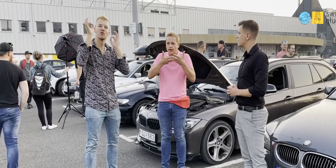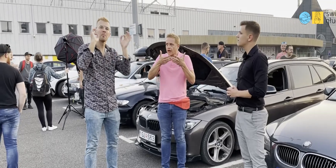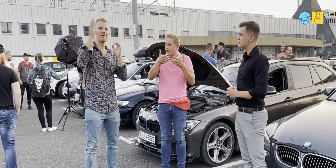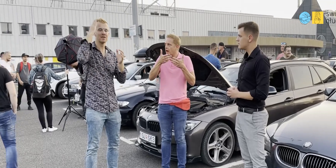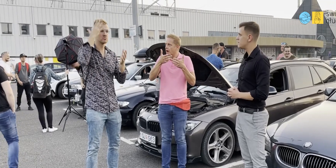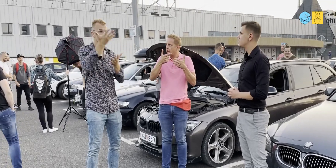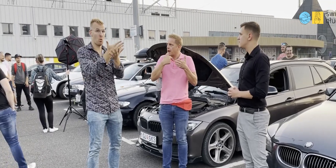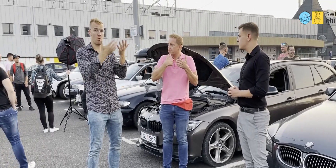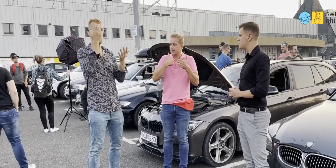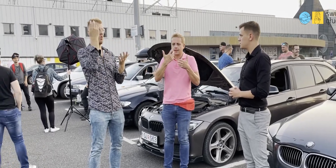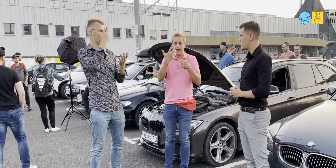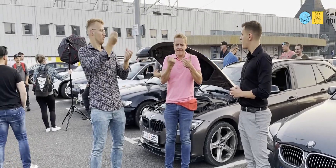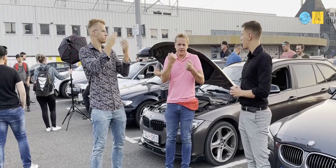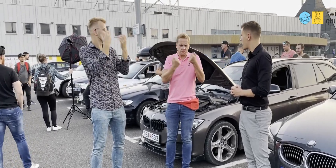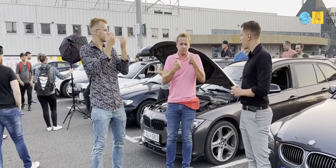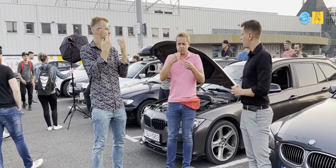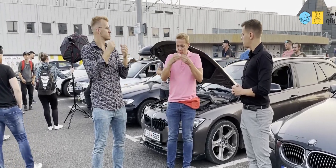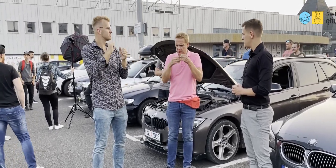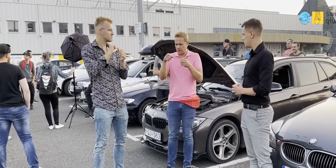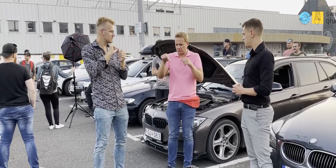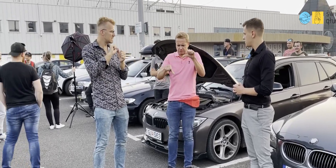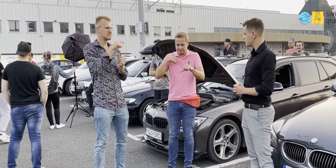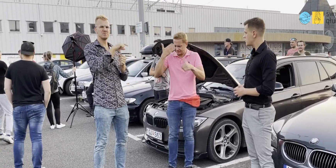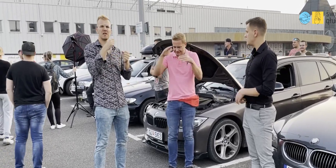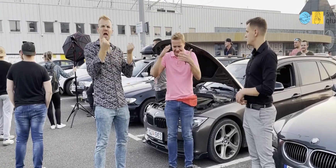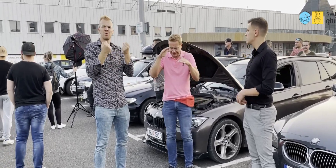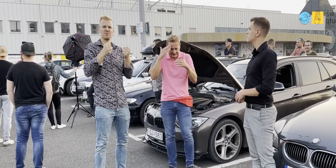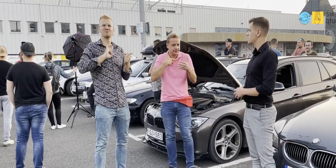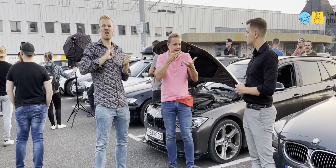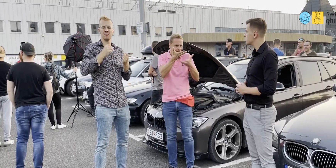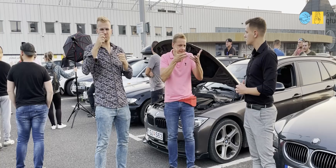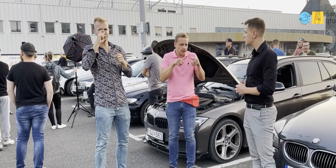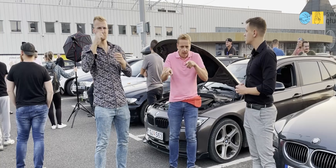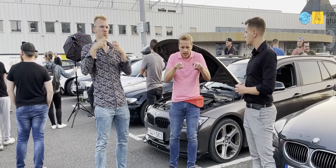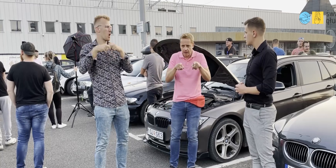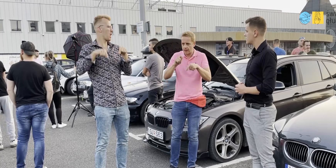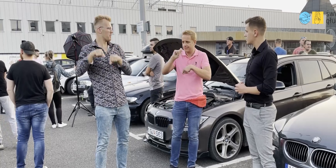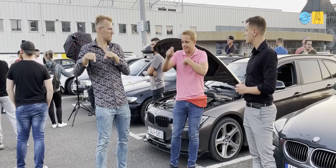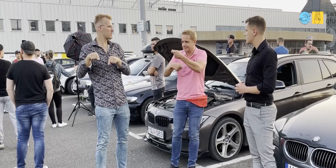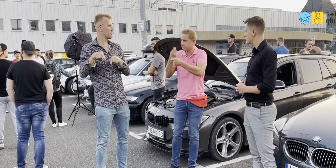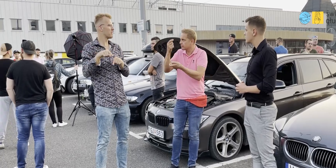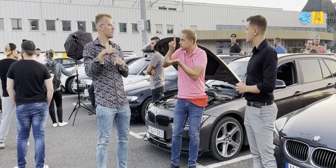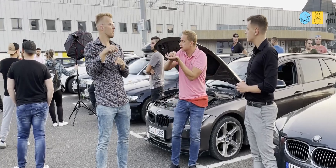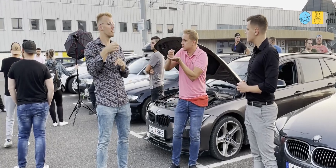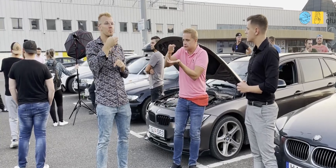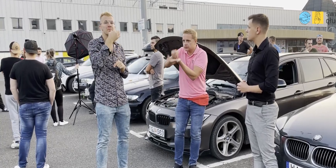about cars, I learned a lot of things there! They helped me solve the shortcomings that I had in the car at the